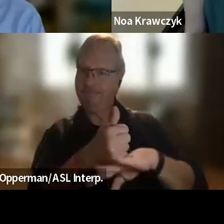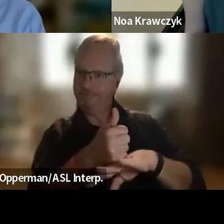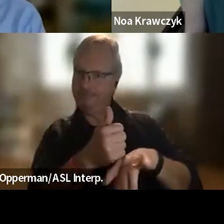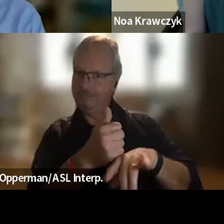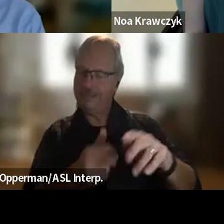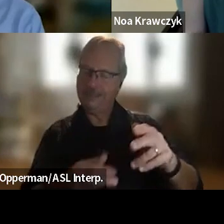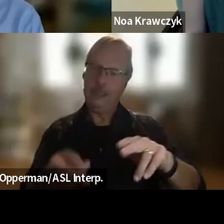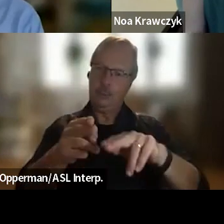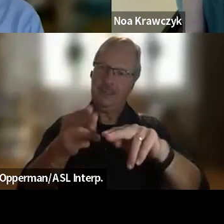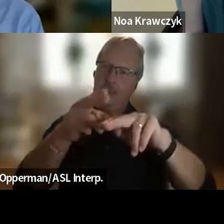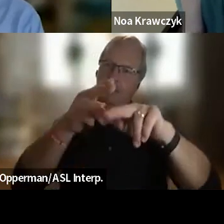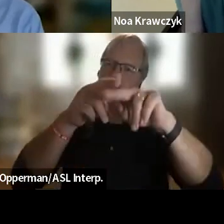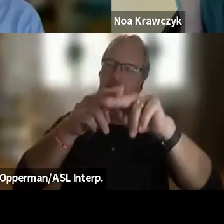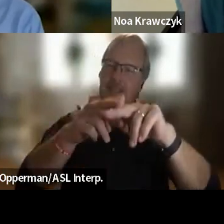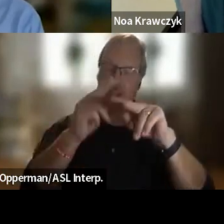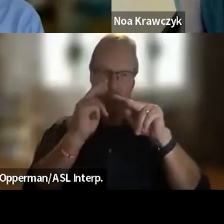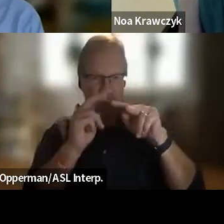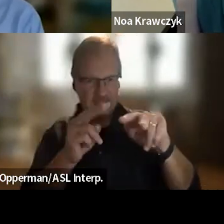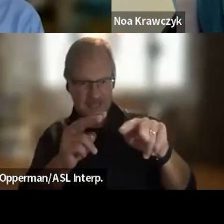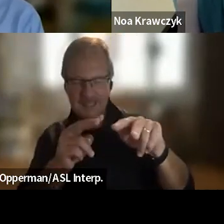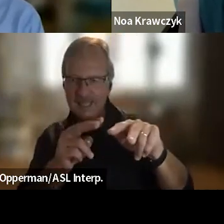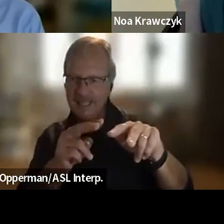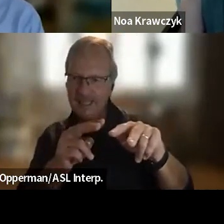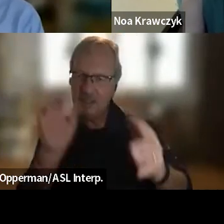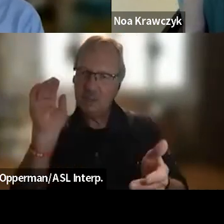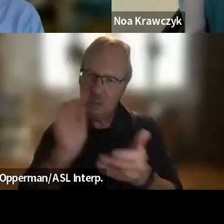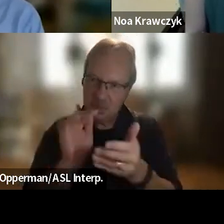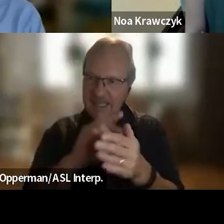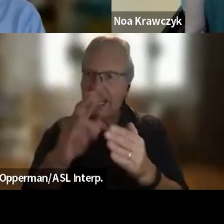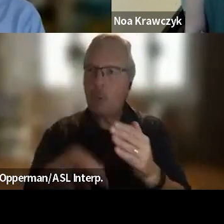to actually be able to see a dent in these outcomes. Right.